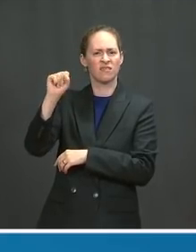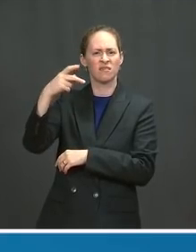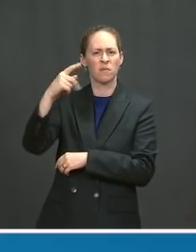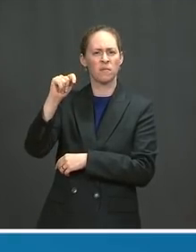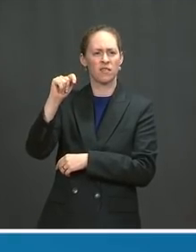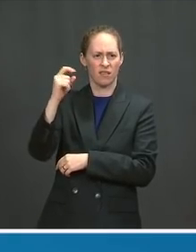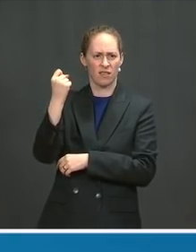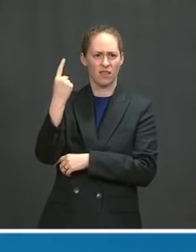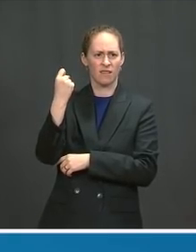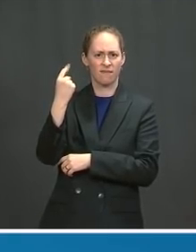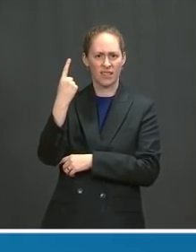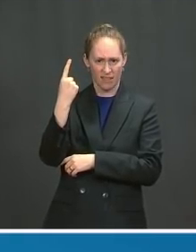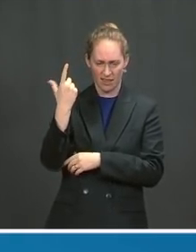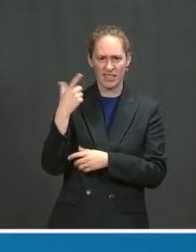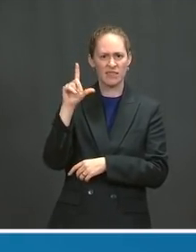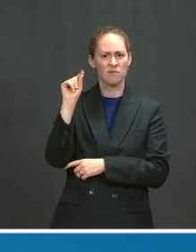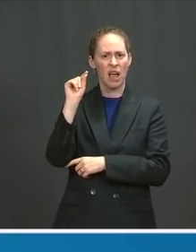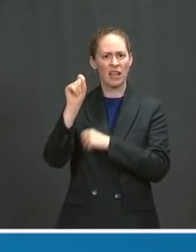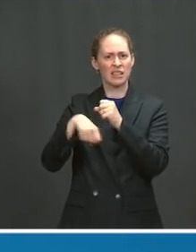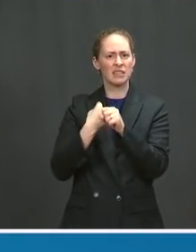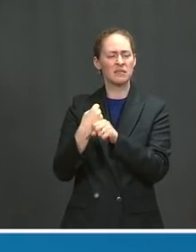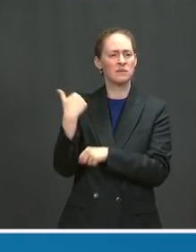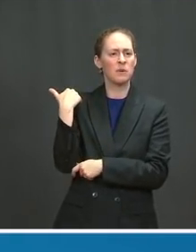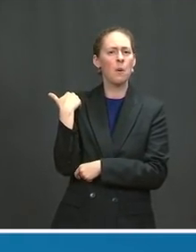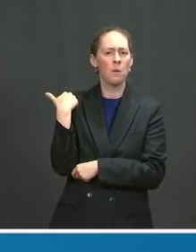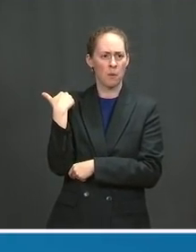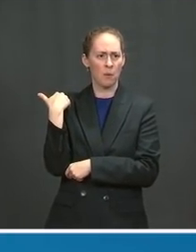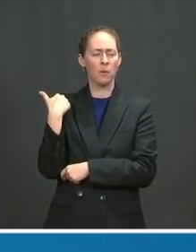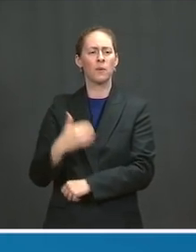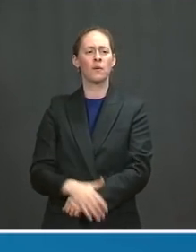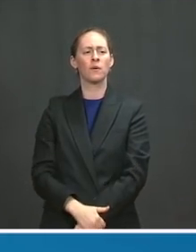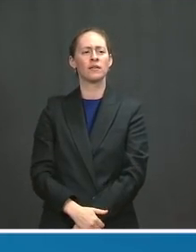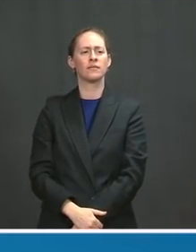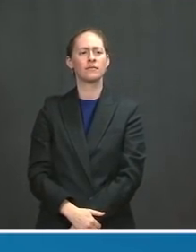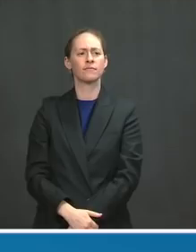when airplanes hit the twin towers and our Pentagon,